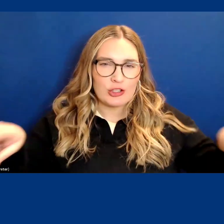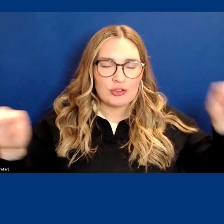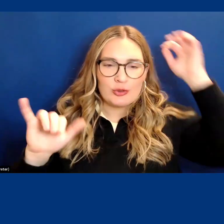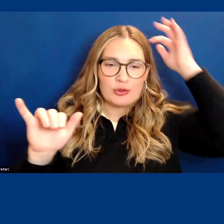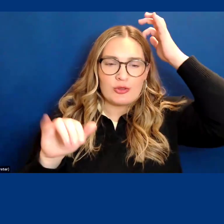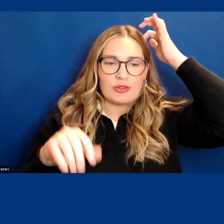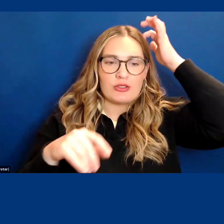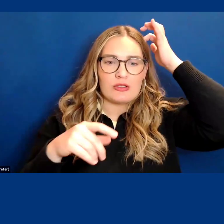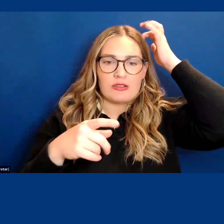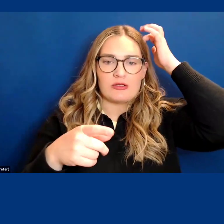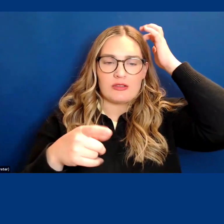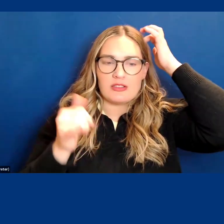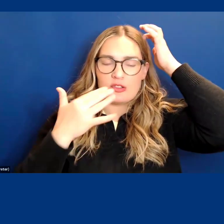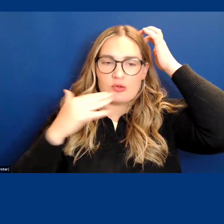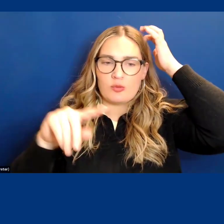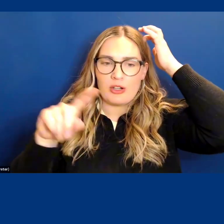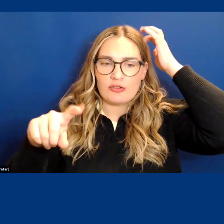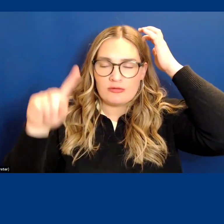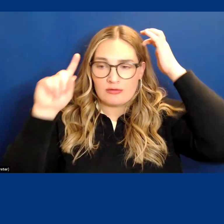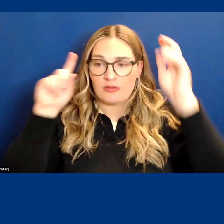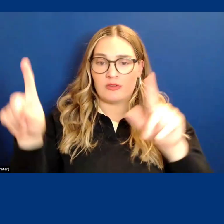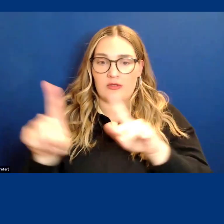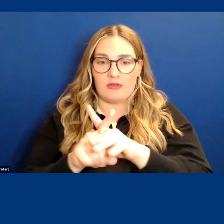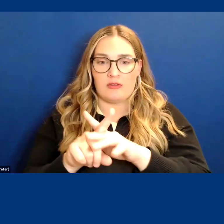just understanding all of the other social